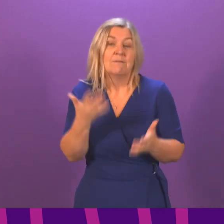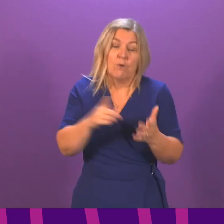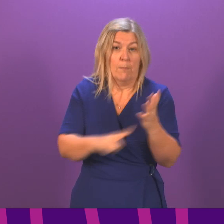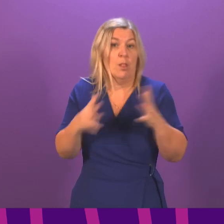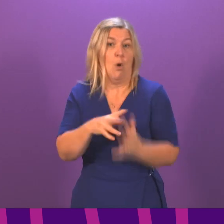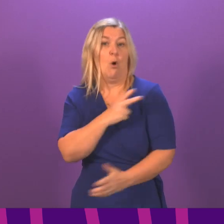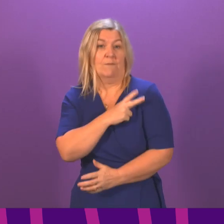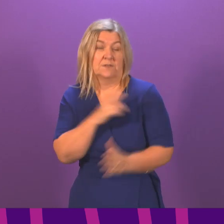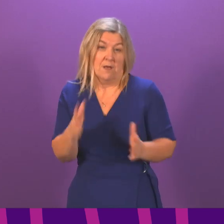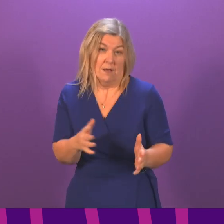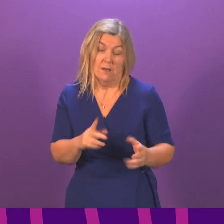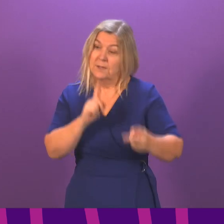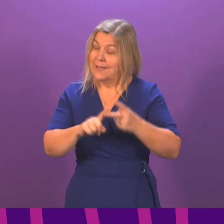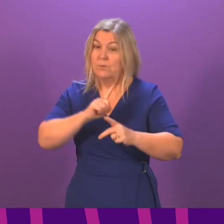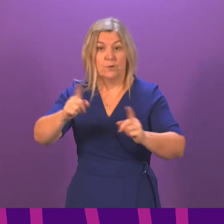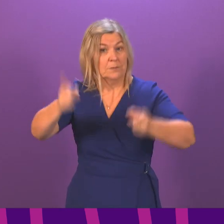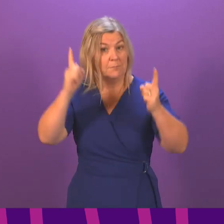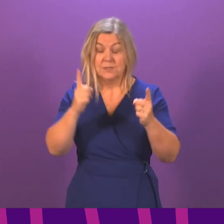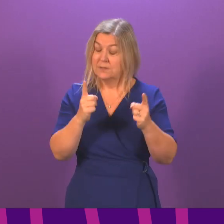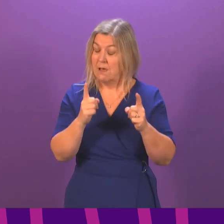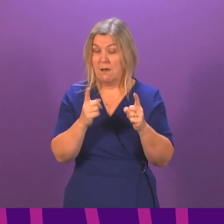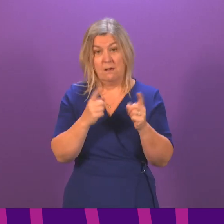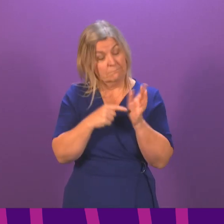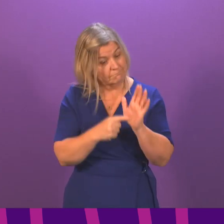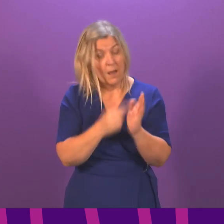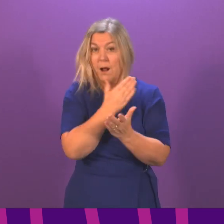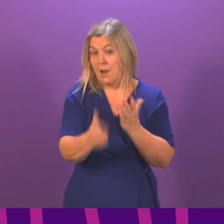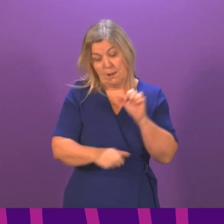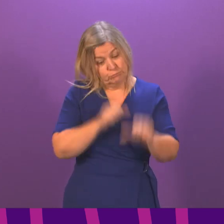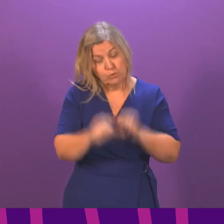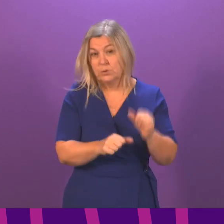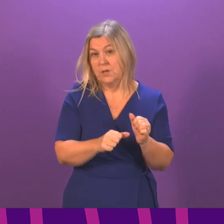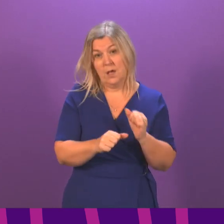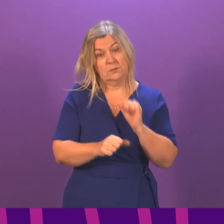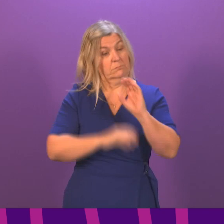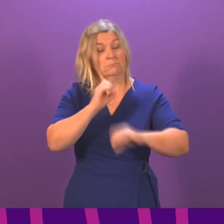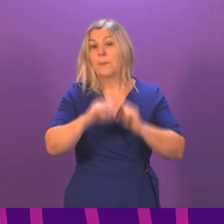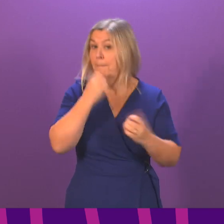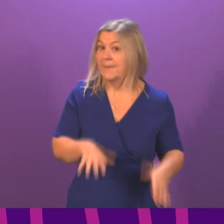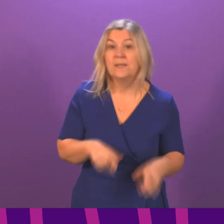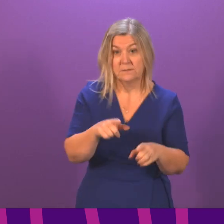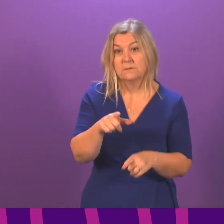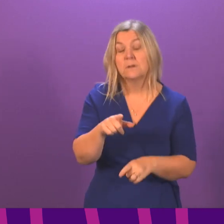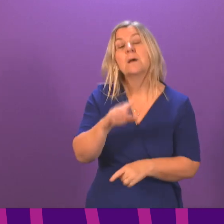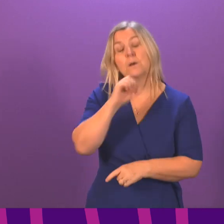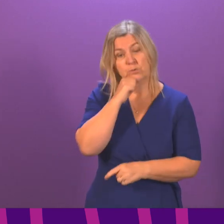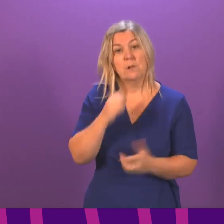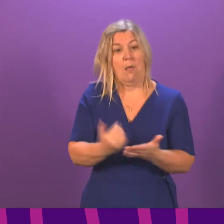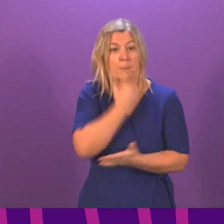As the Deputy First Minister has set out, the process is under way and he will update Parliament when it has concluded.